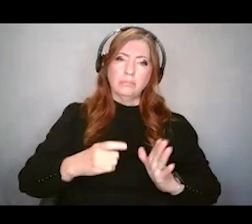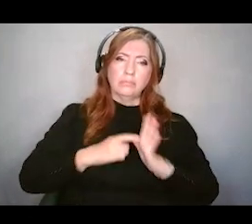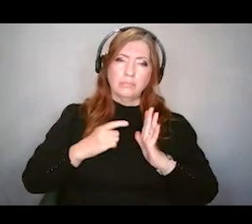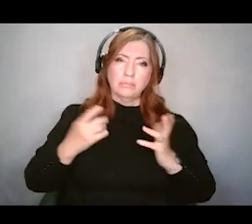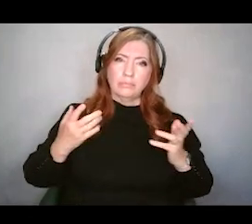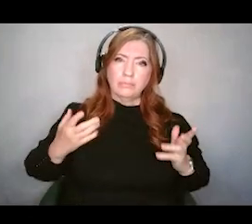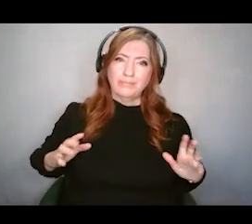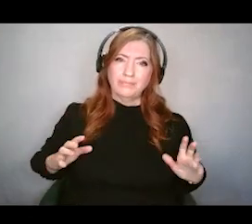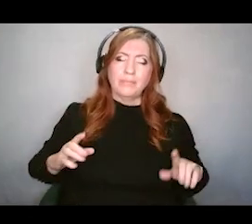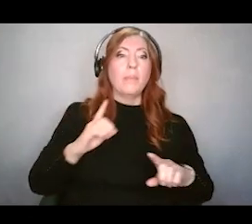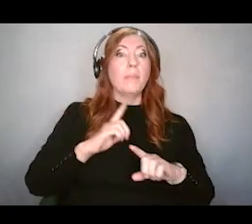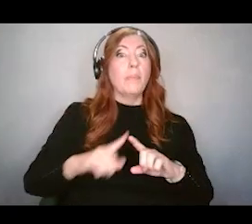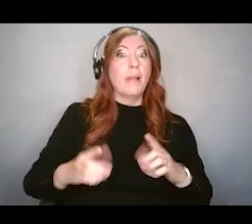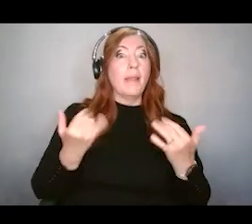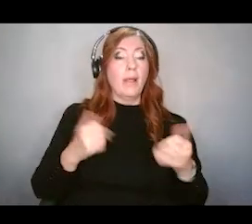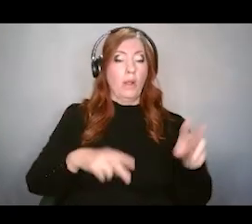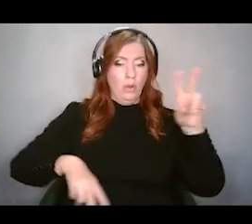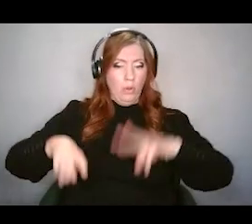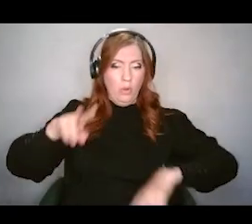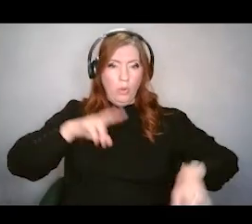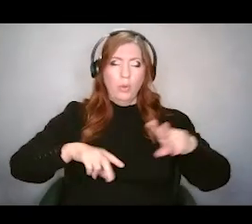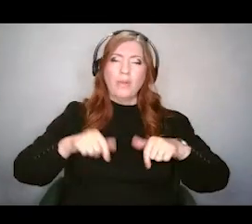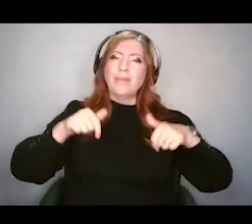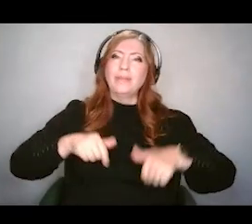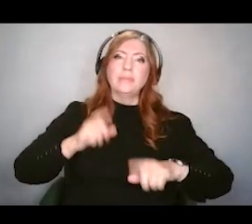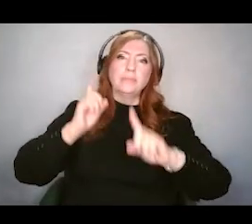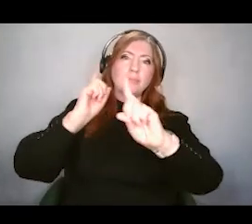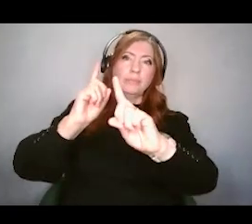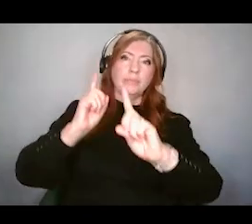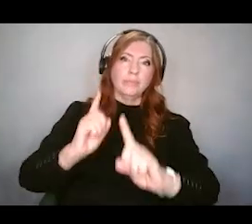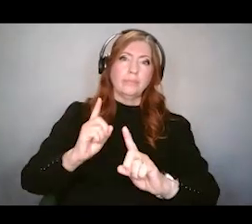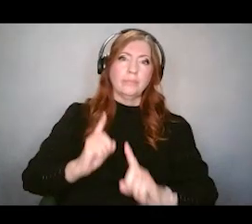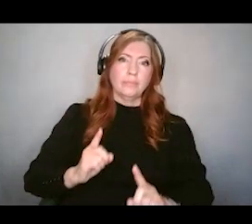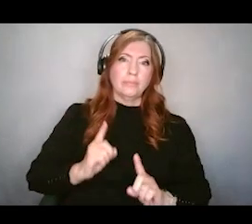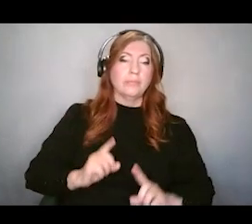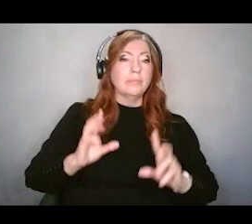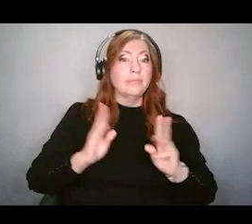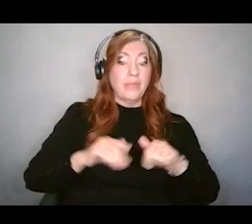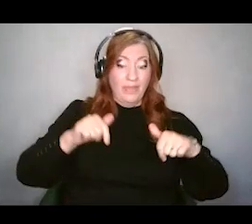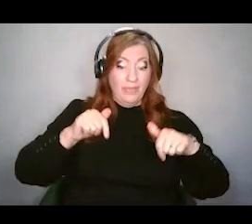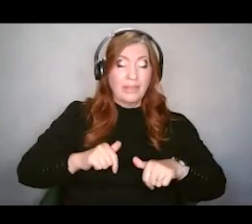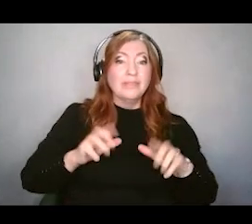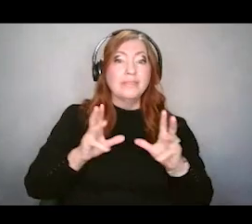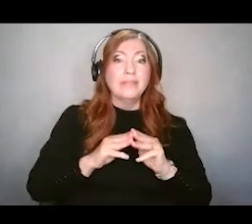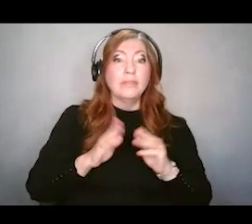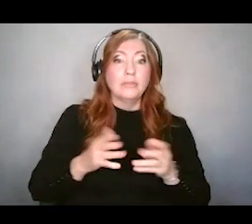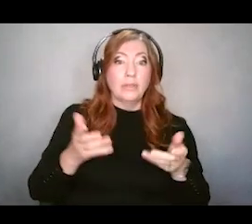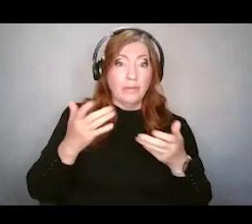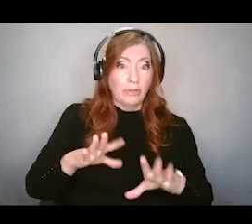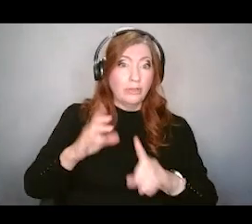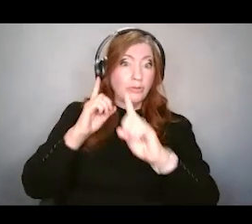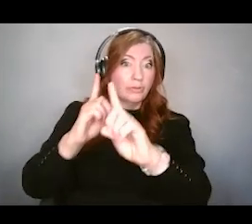let’s take a look at the session objectives. By the end of this session, you should be able to—